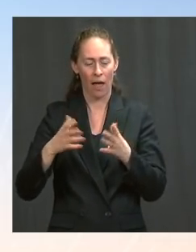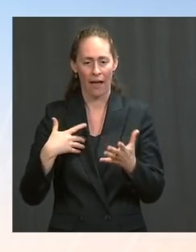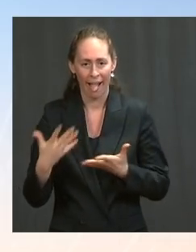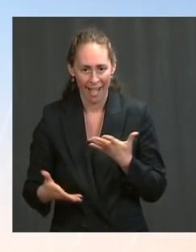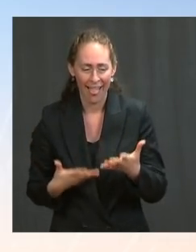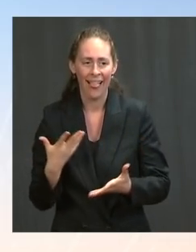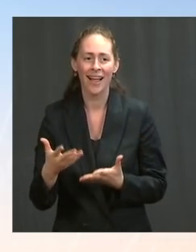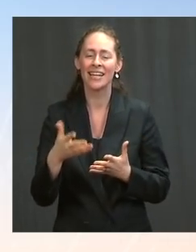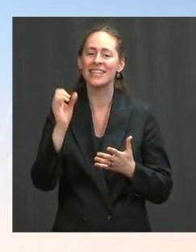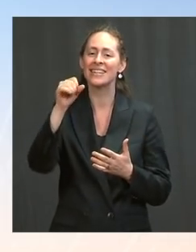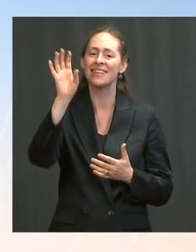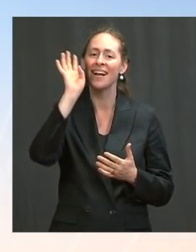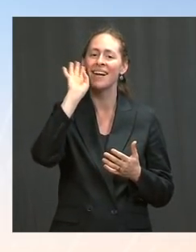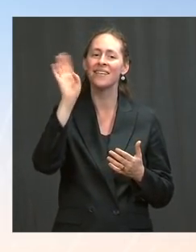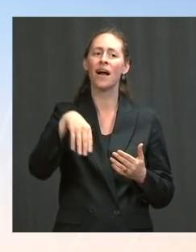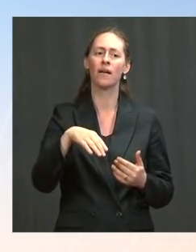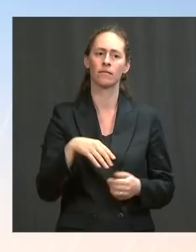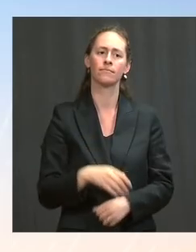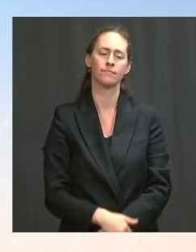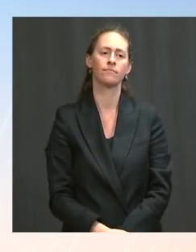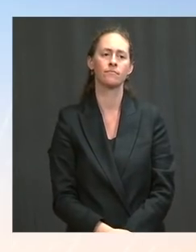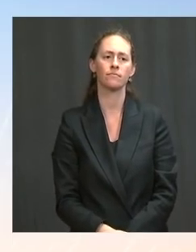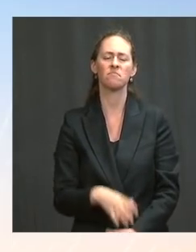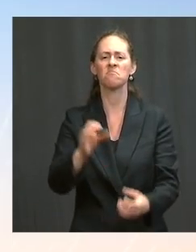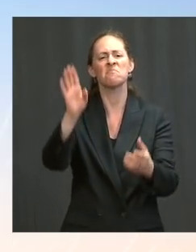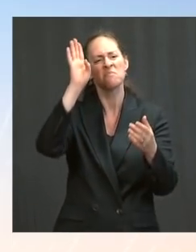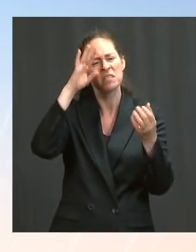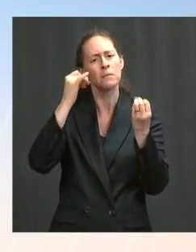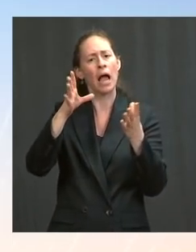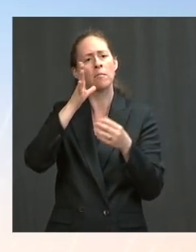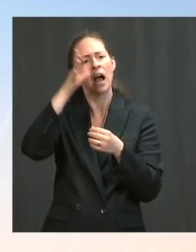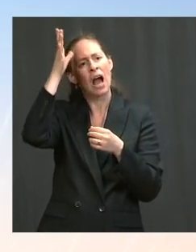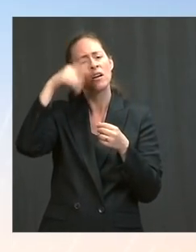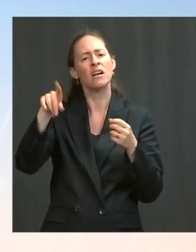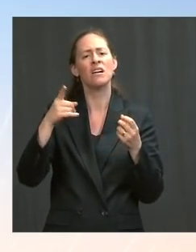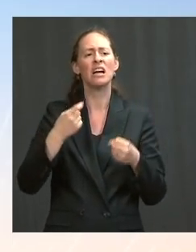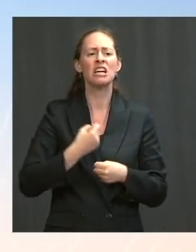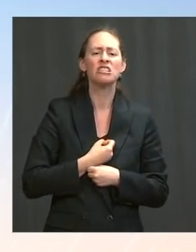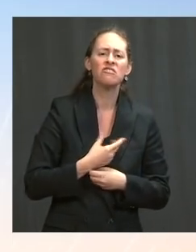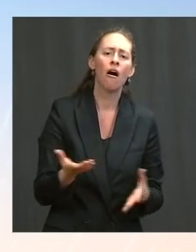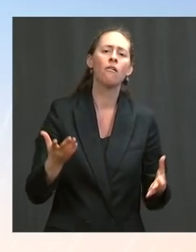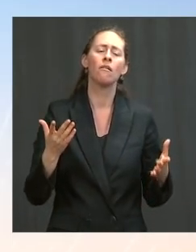we know parents are exhausted and tired, but it's important to continue to abide by the public health guidelines,